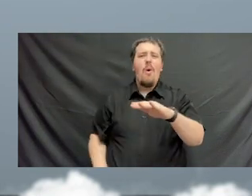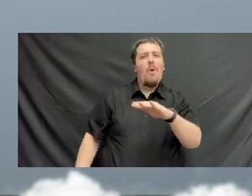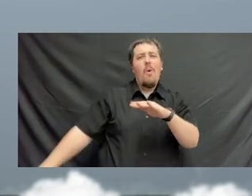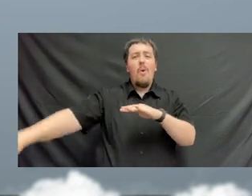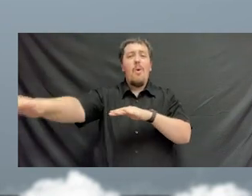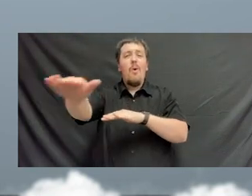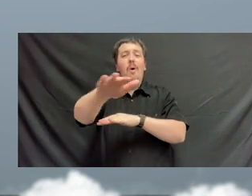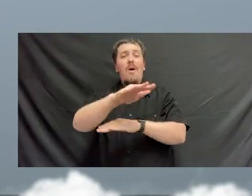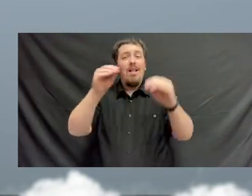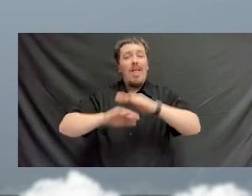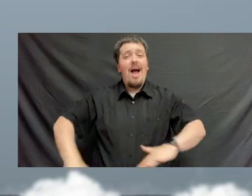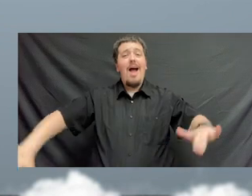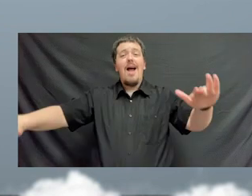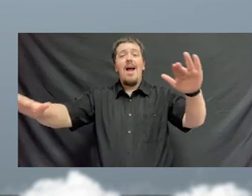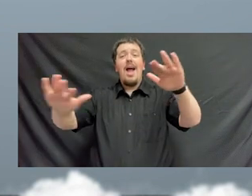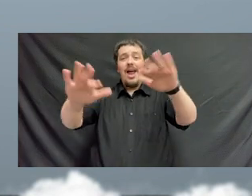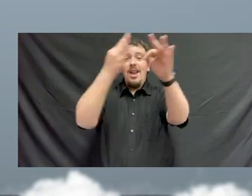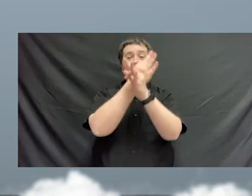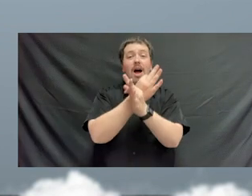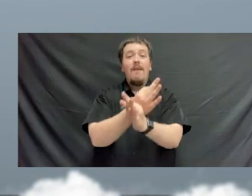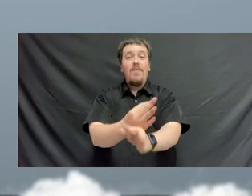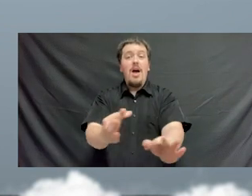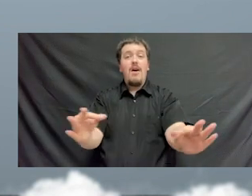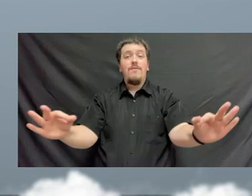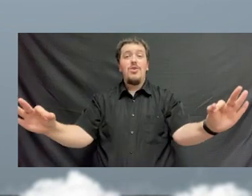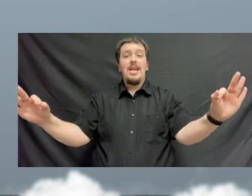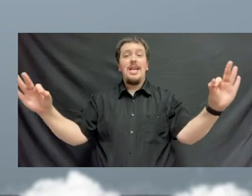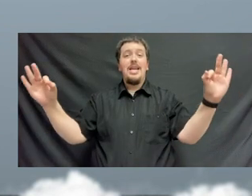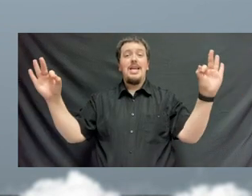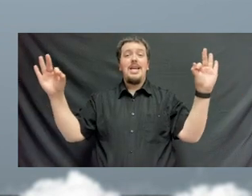O'er the land of the free